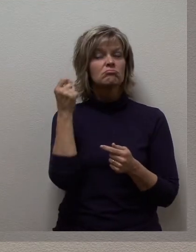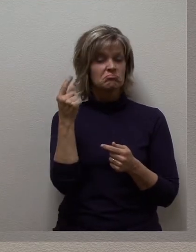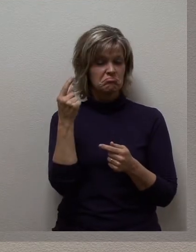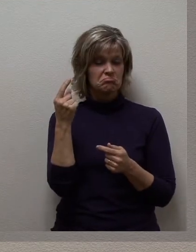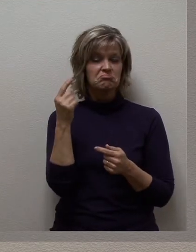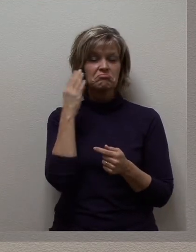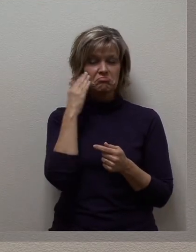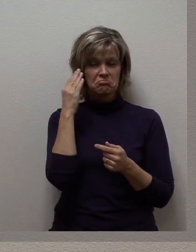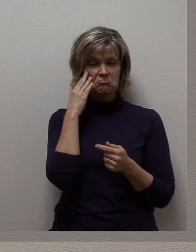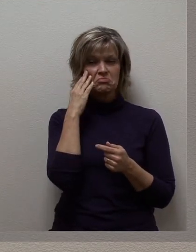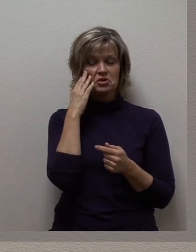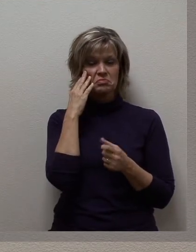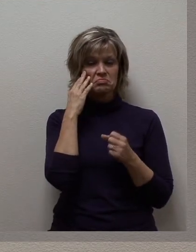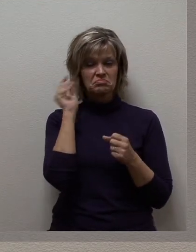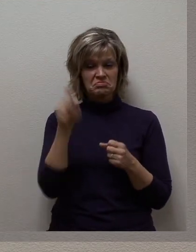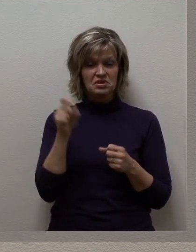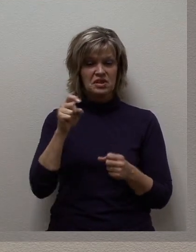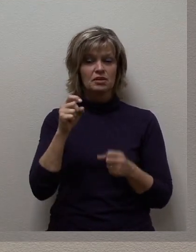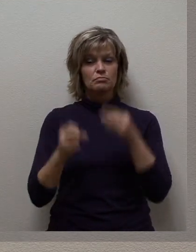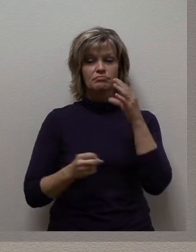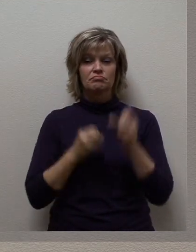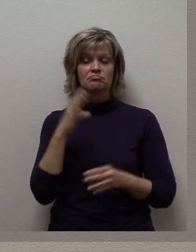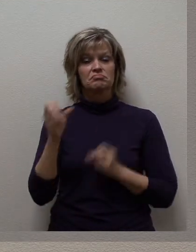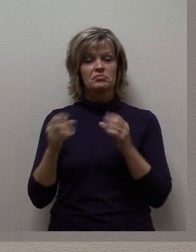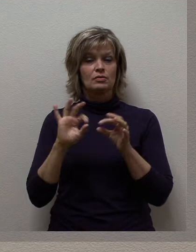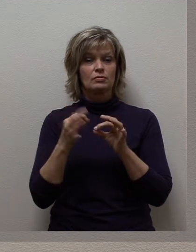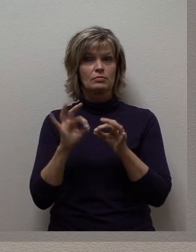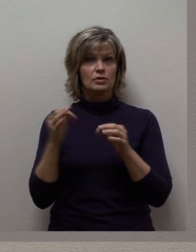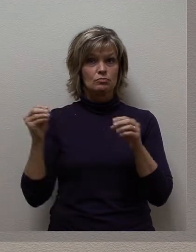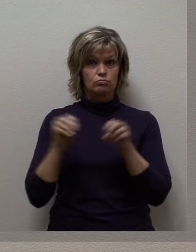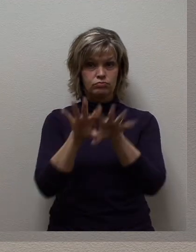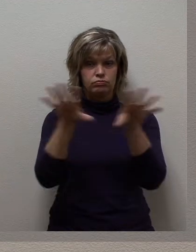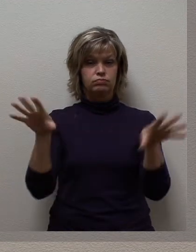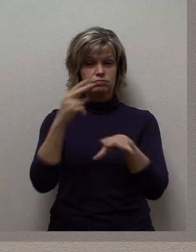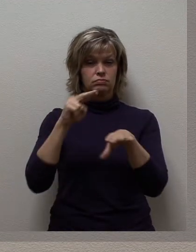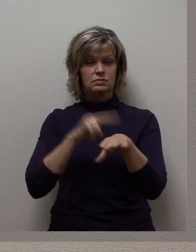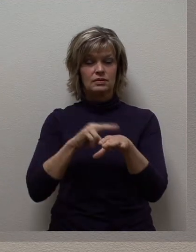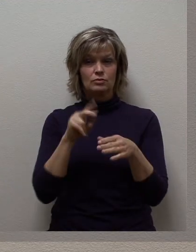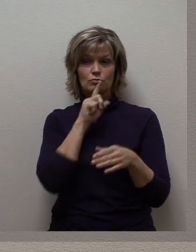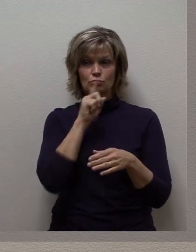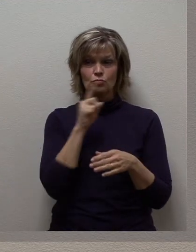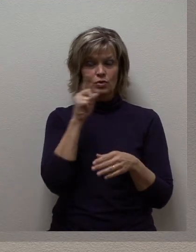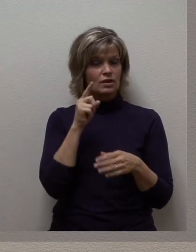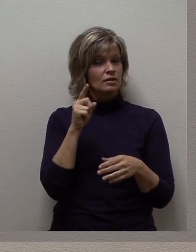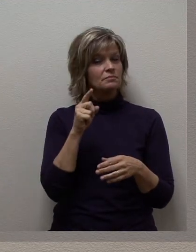so she was very well aware of the need for sign language interpreters across the nation and she was